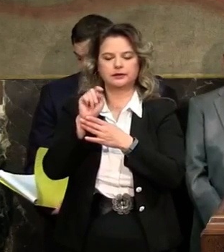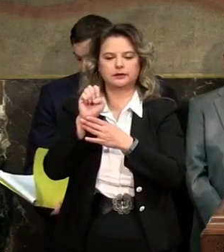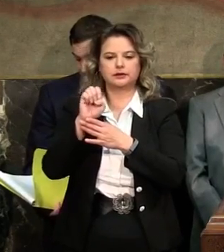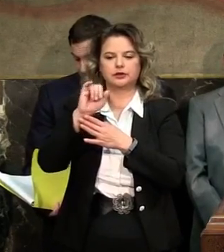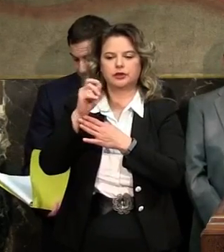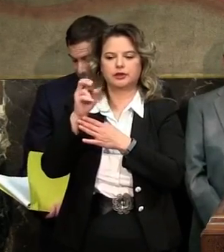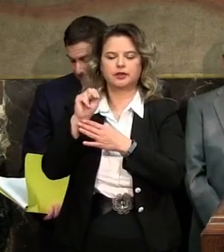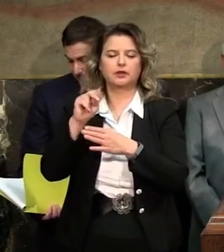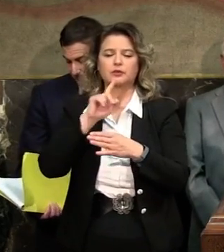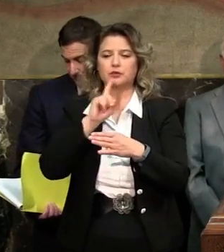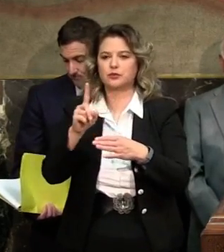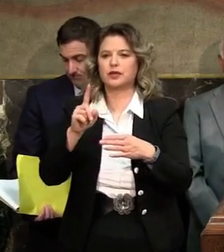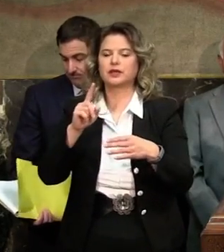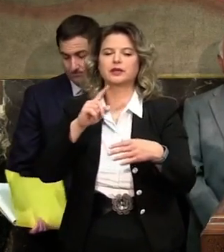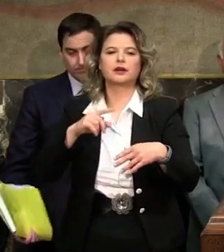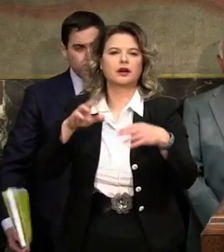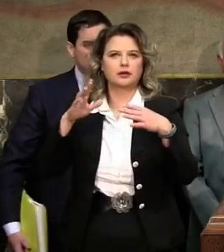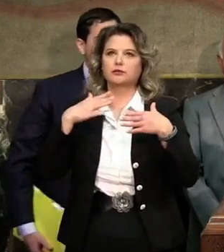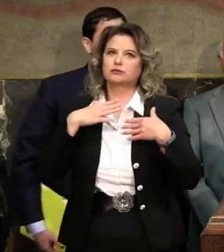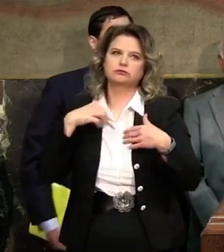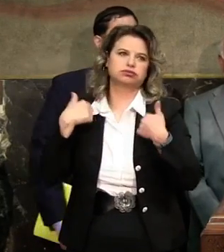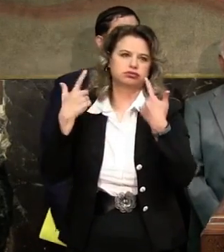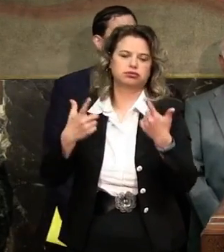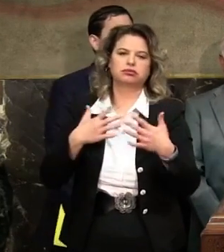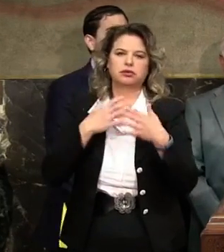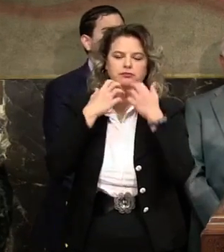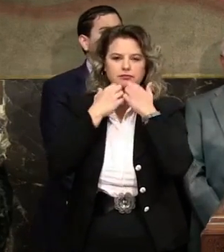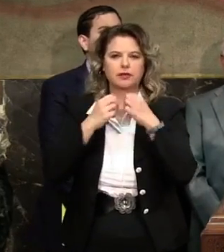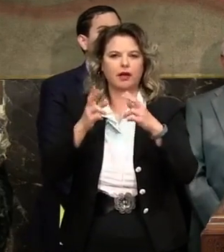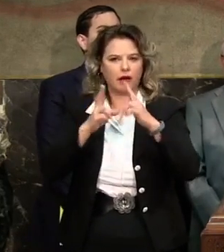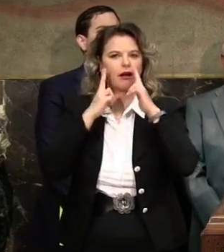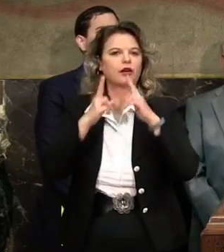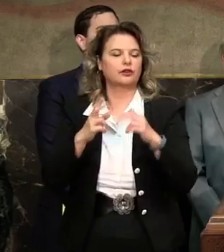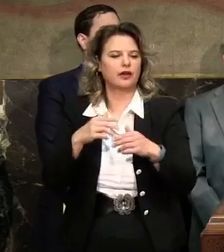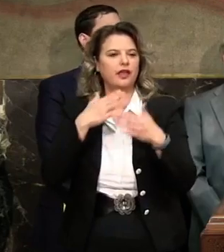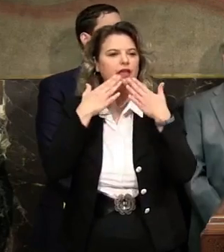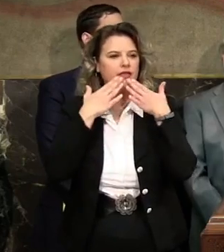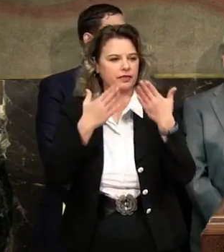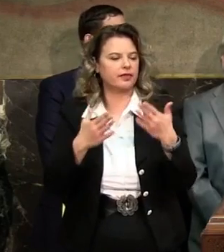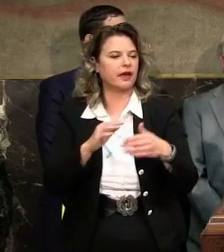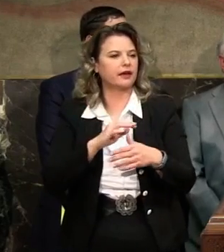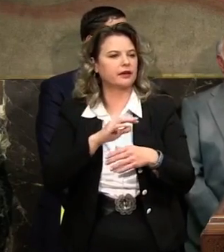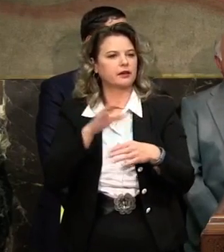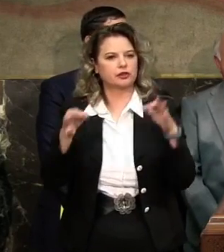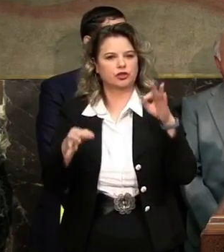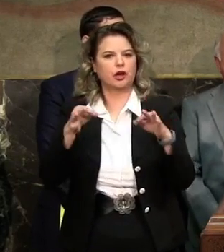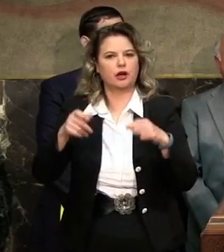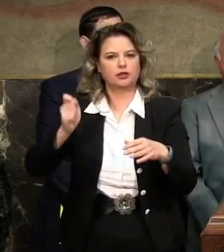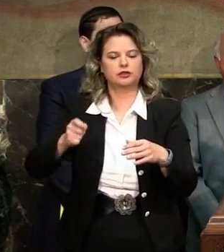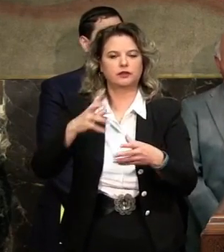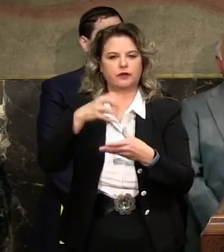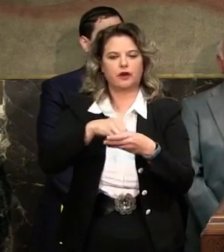force let me thank the judges who've participated judge Bonnie Jackson judge